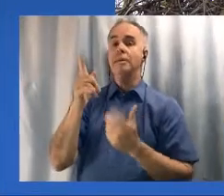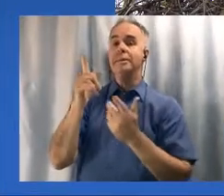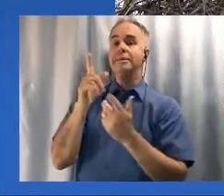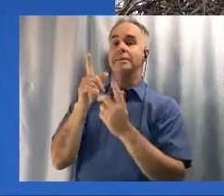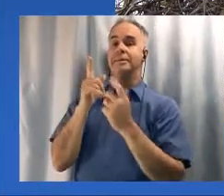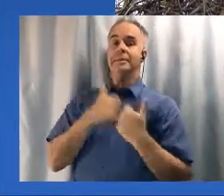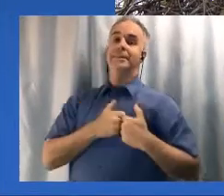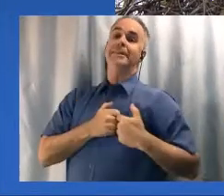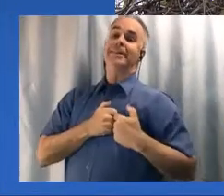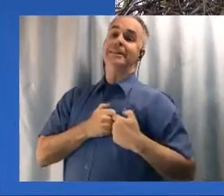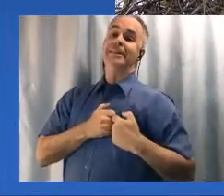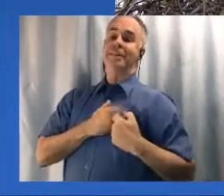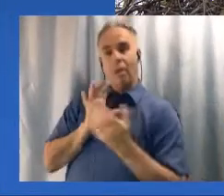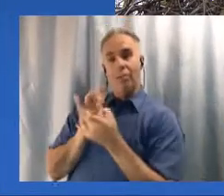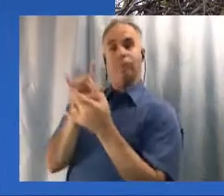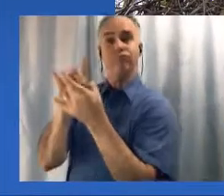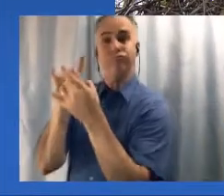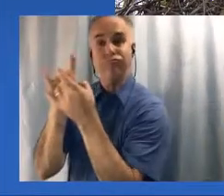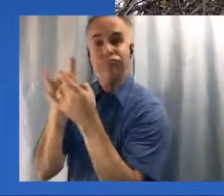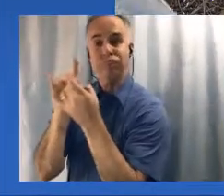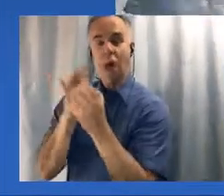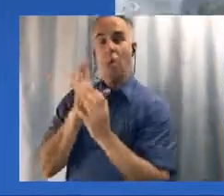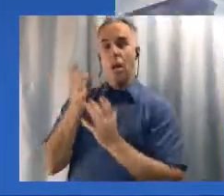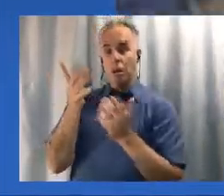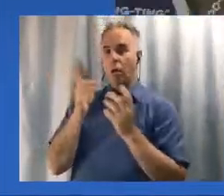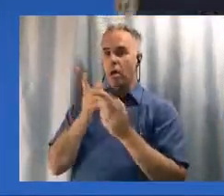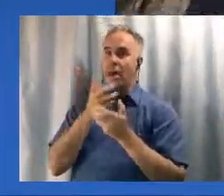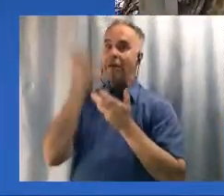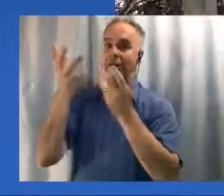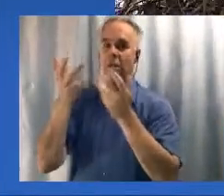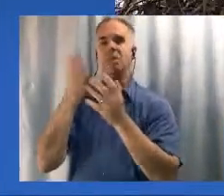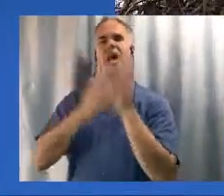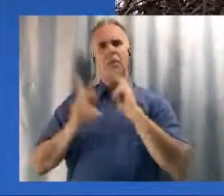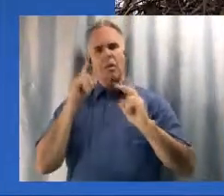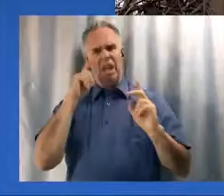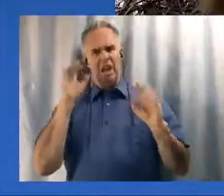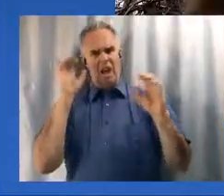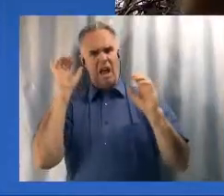Some people think owl sounds are eerie.